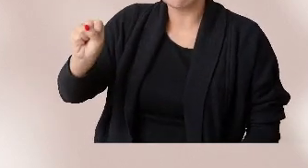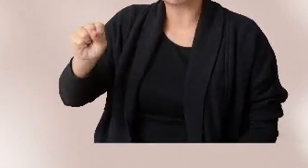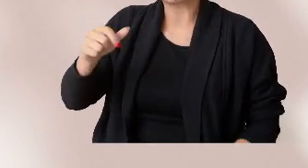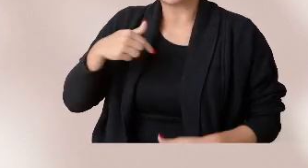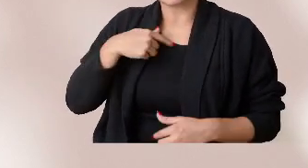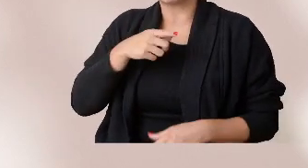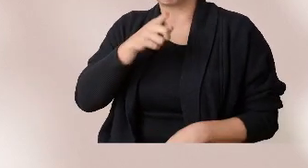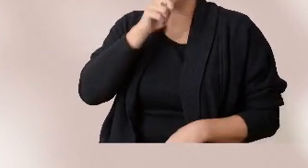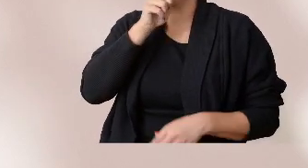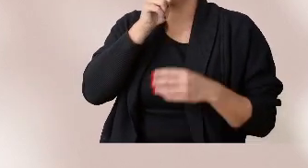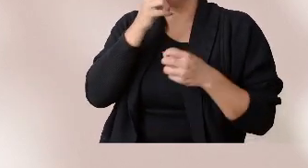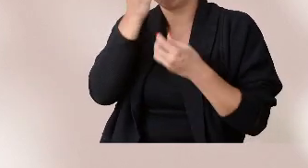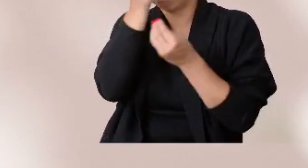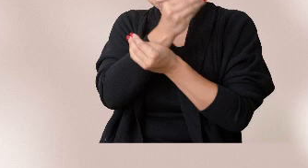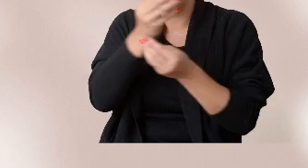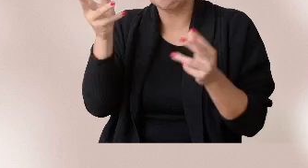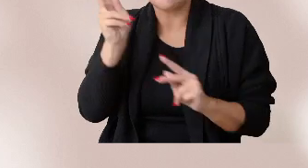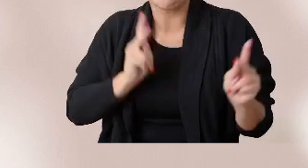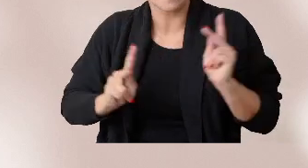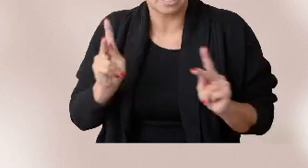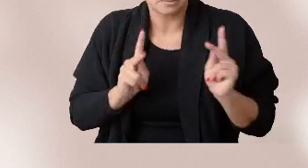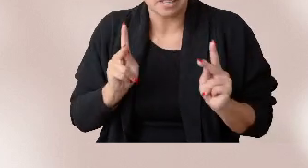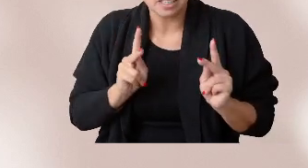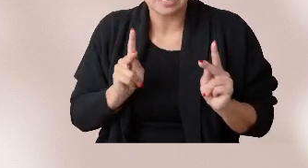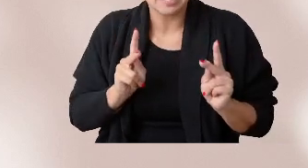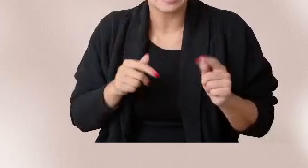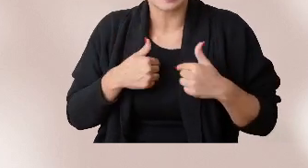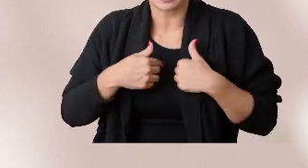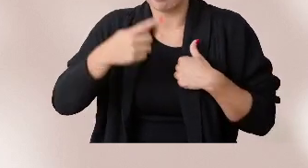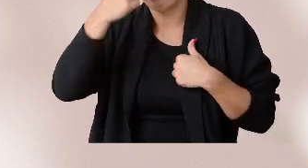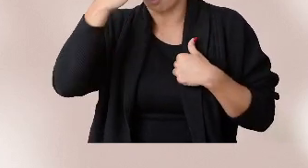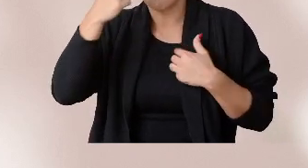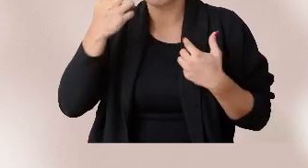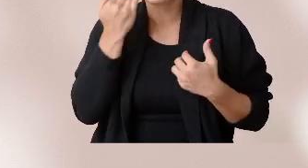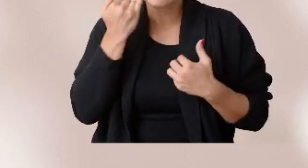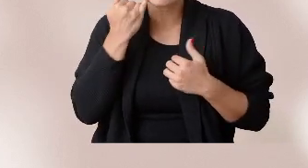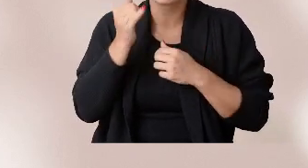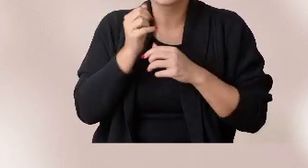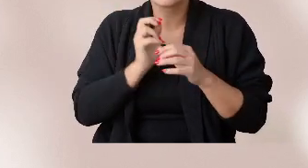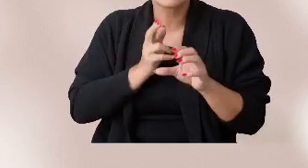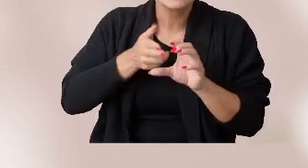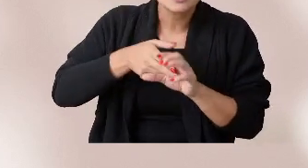And I had this preconceived notion that Microsoft would just be phenomenal for deaf people like me